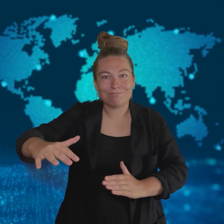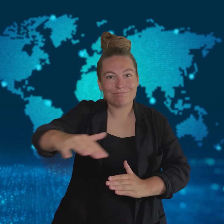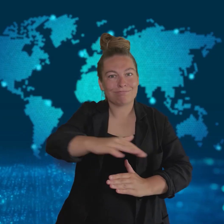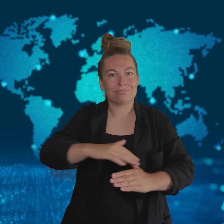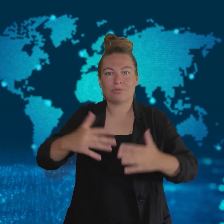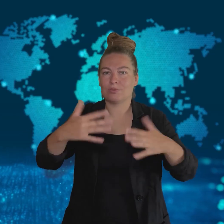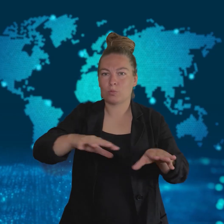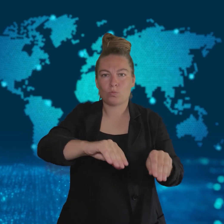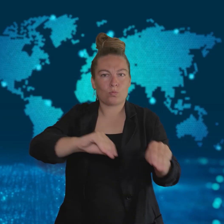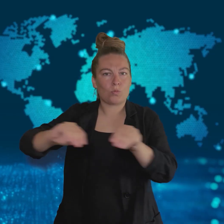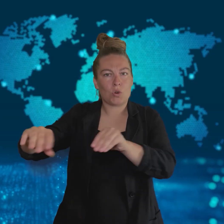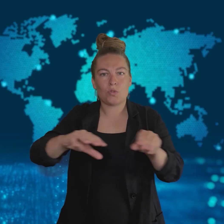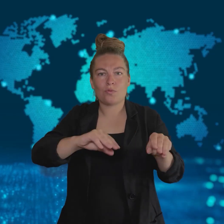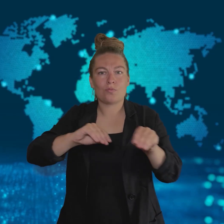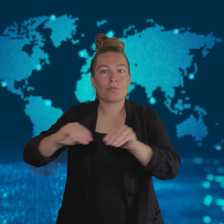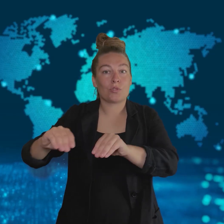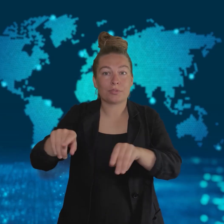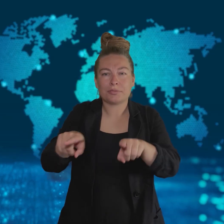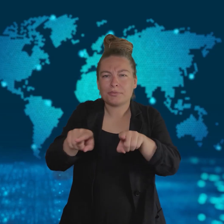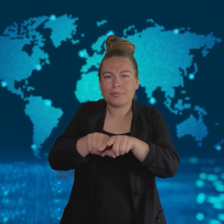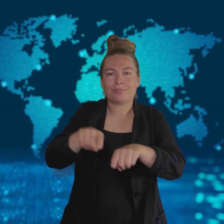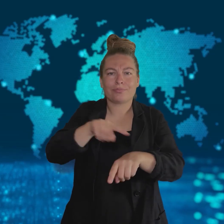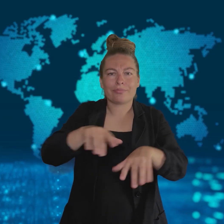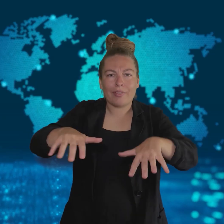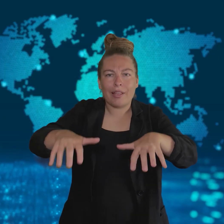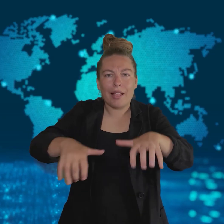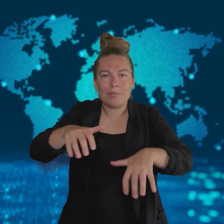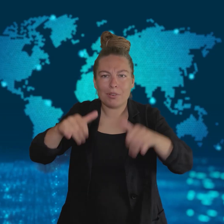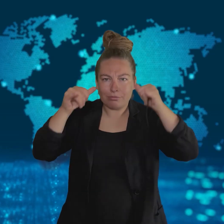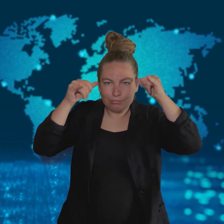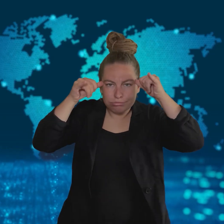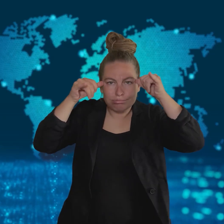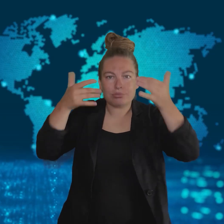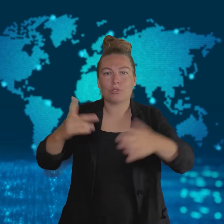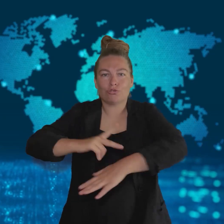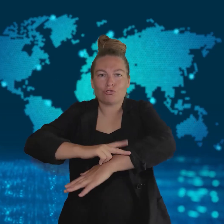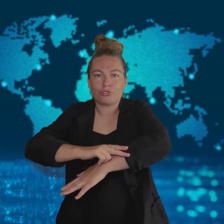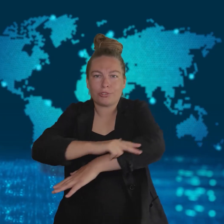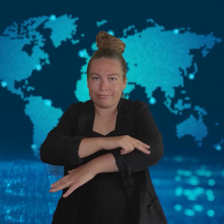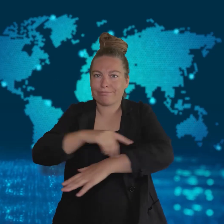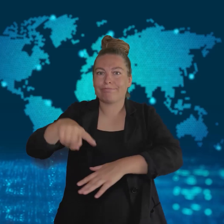Helicopters helped airlift sheep and cows.